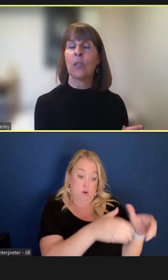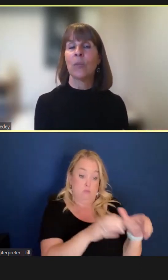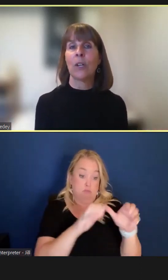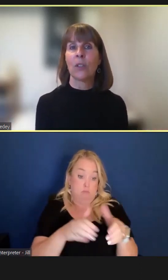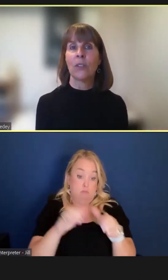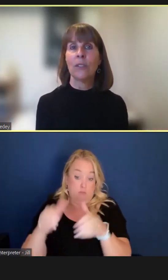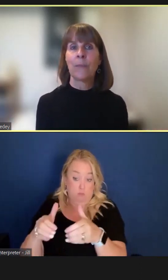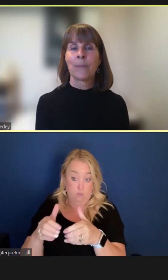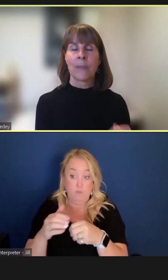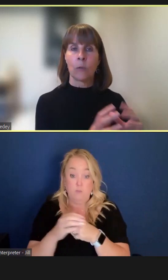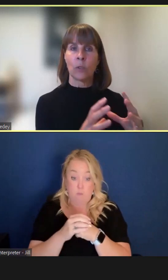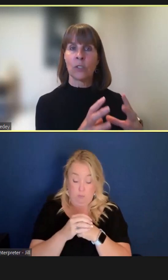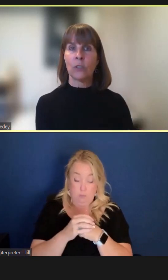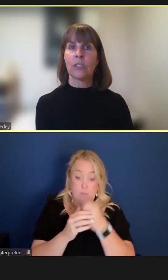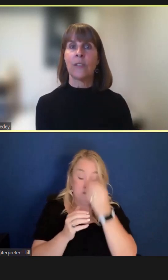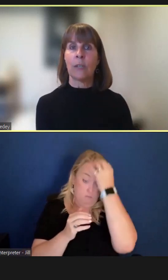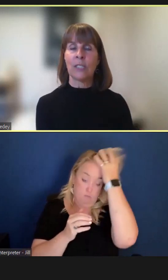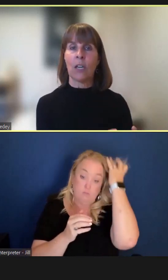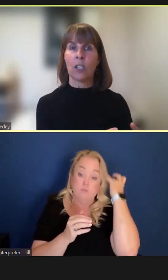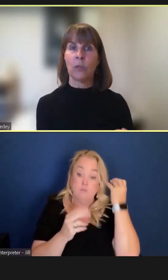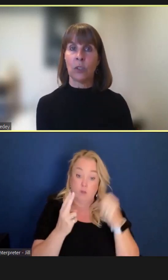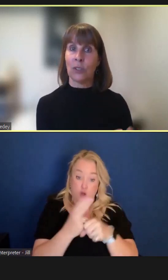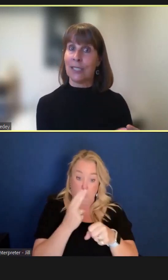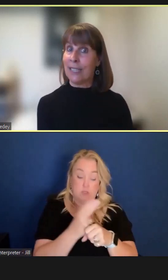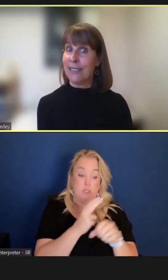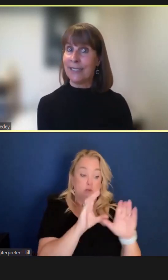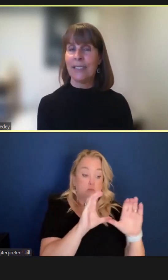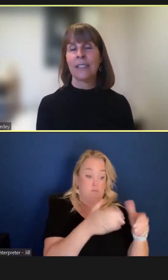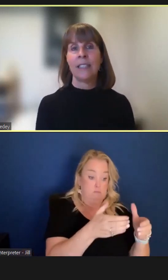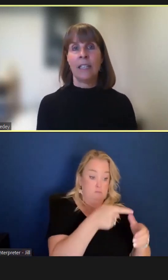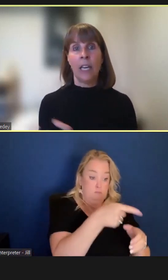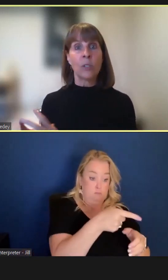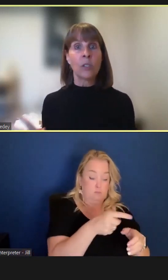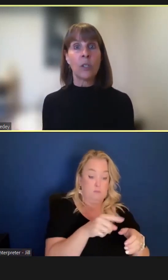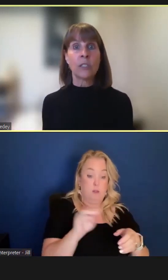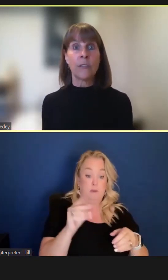MacArthur results of language outcomes using a daisy and results of language